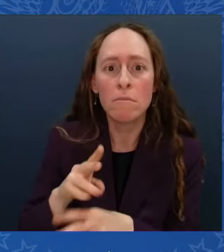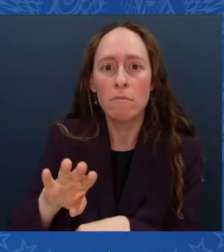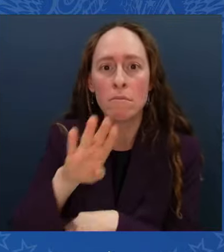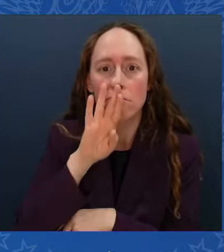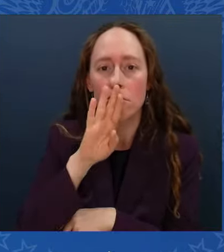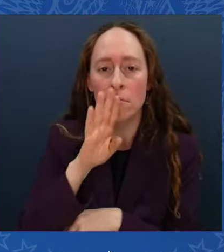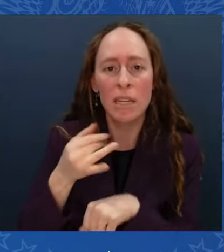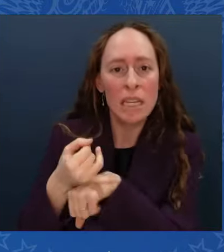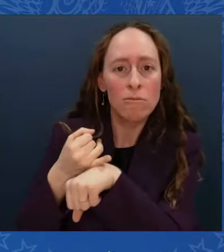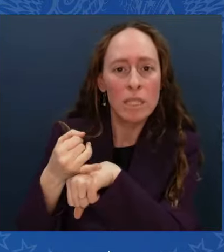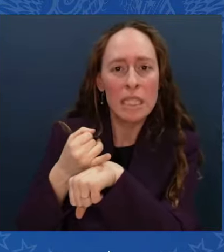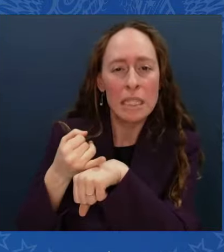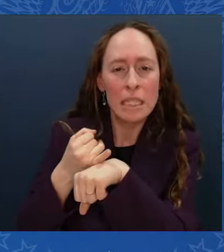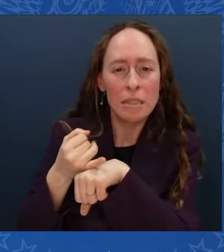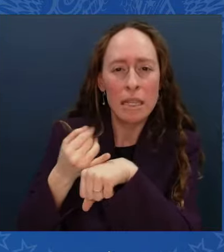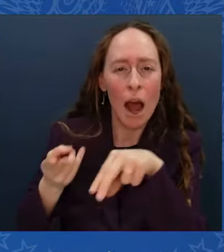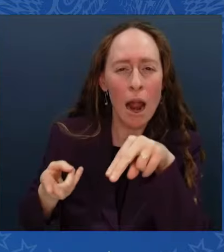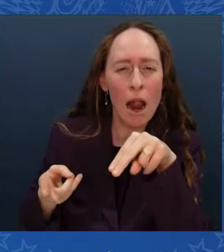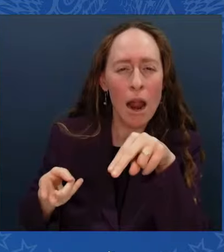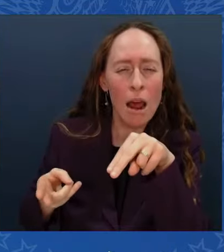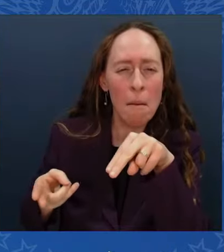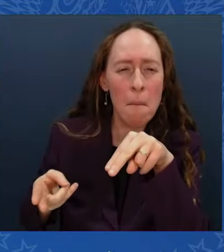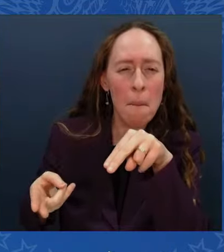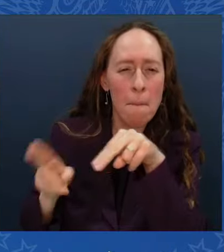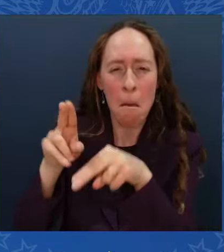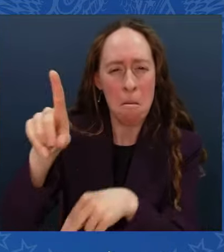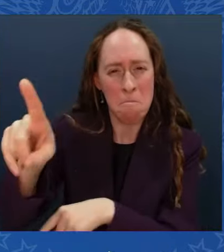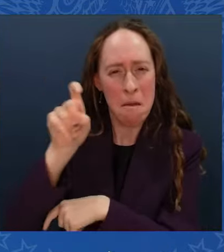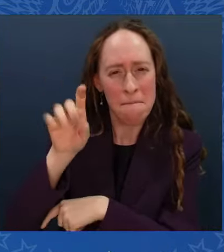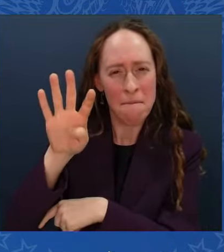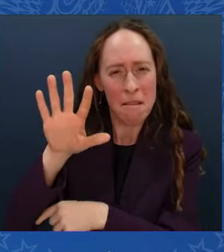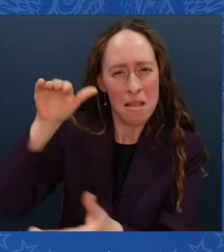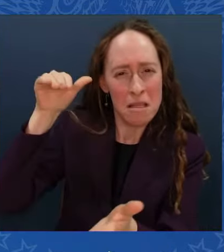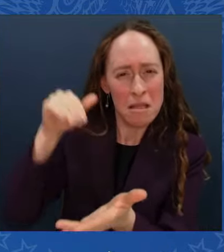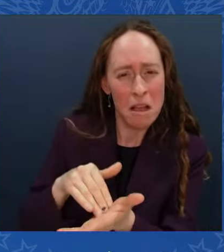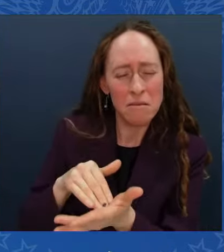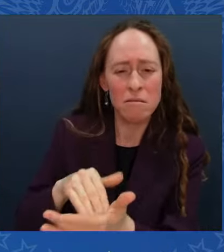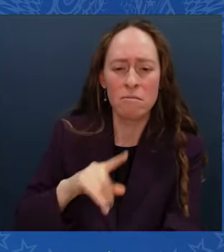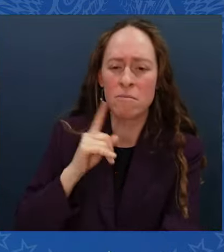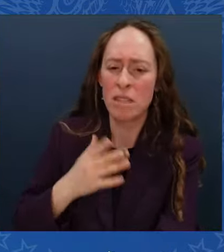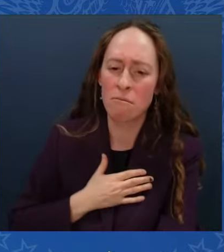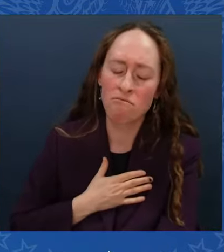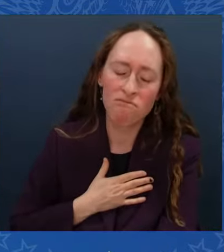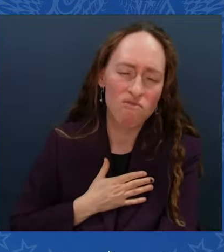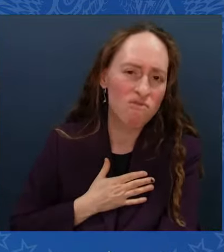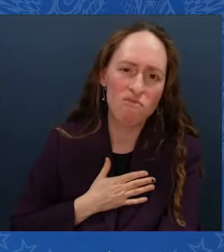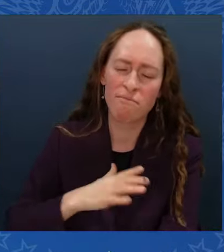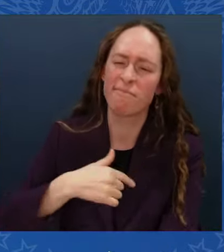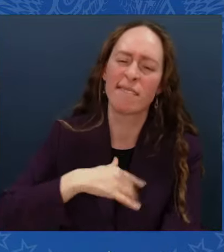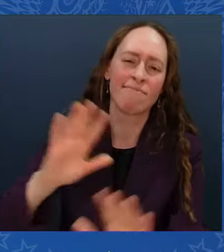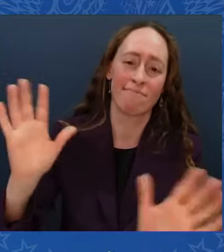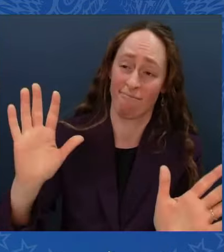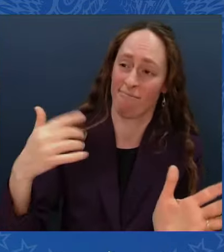Folks, I'm happy to have been able to forgive these loans because when we realize and relieve Americans of their student debt,